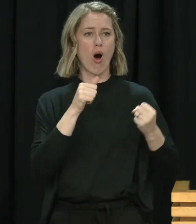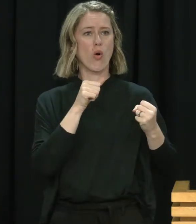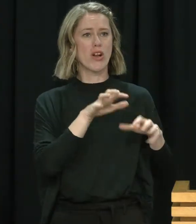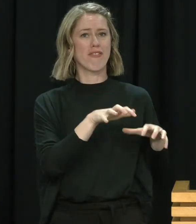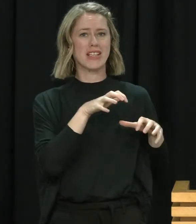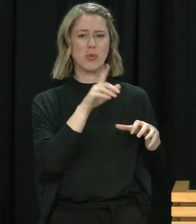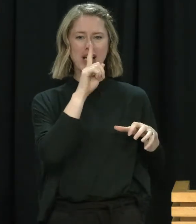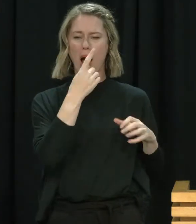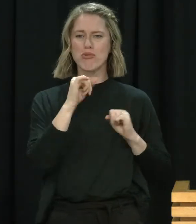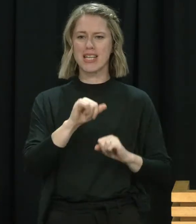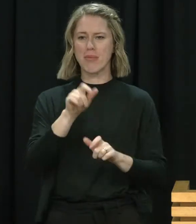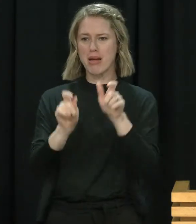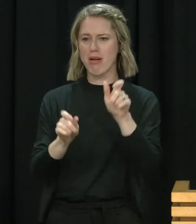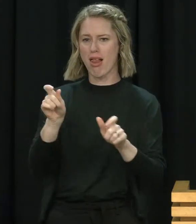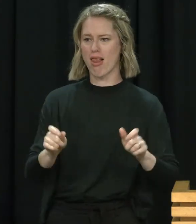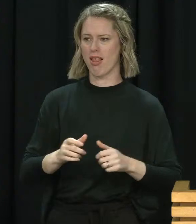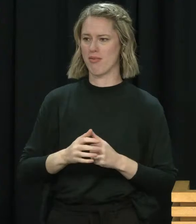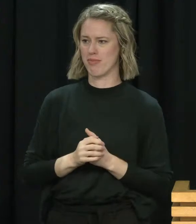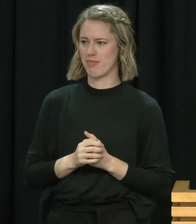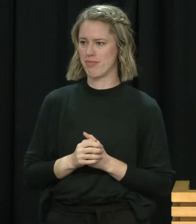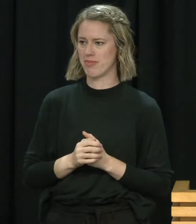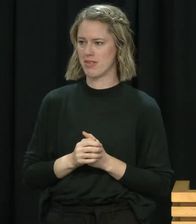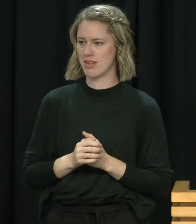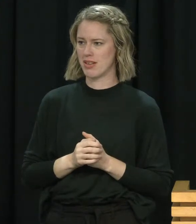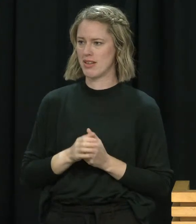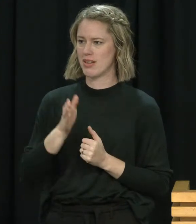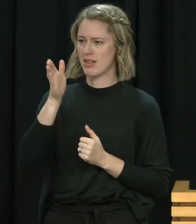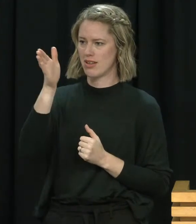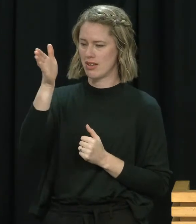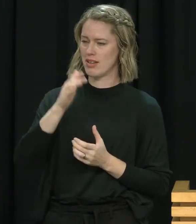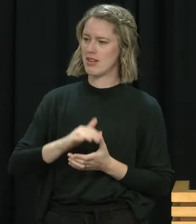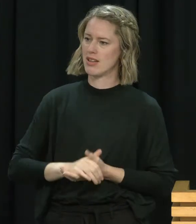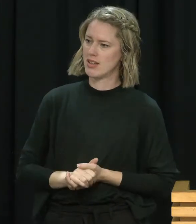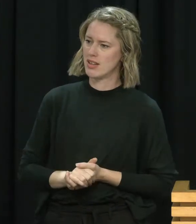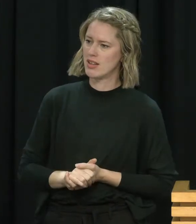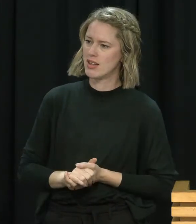out there and into people. They're not going to provide